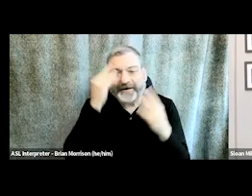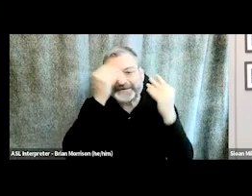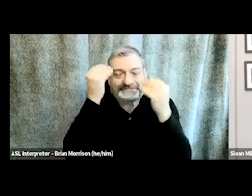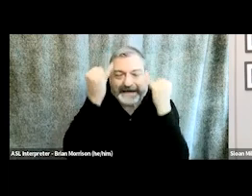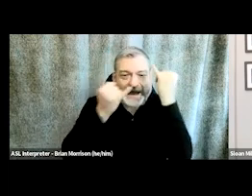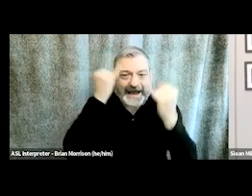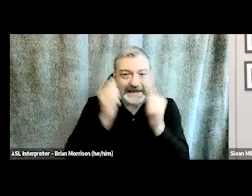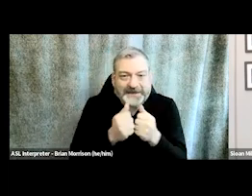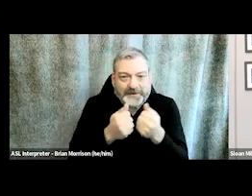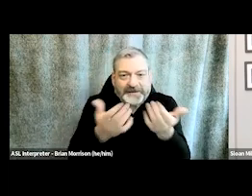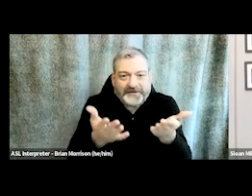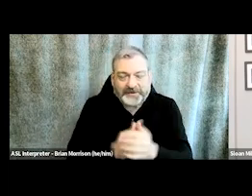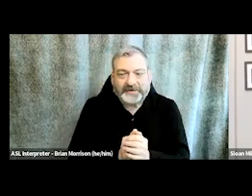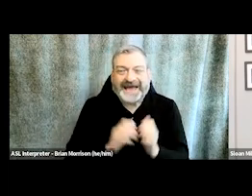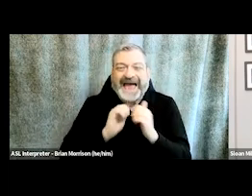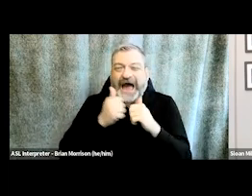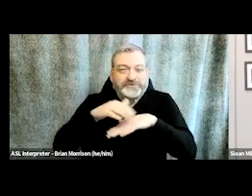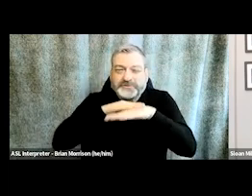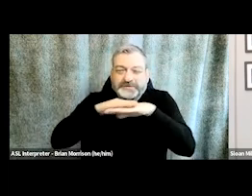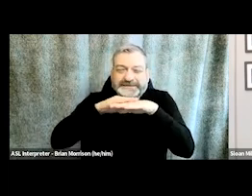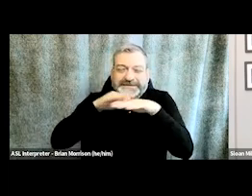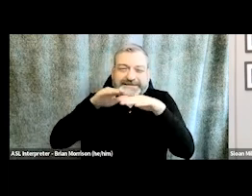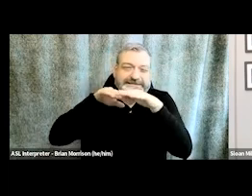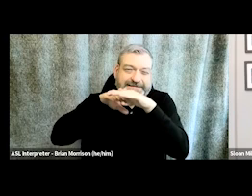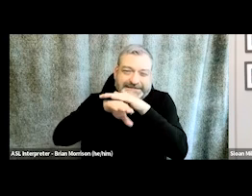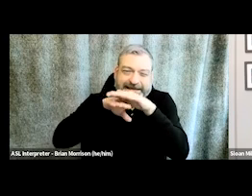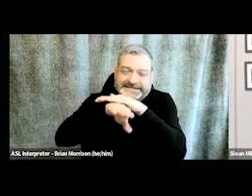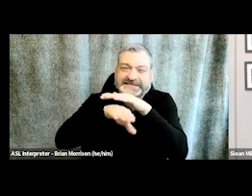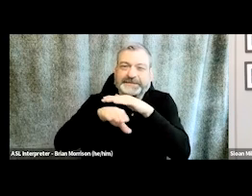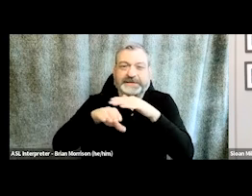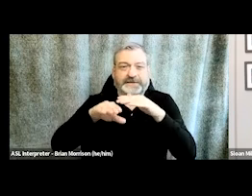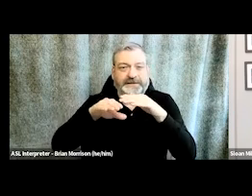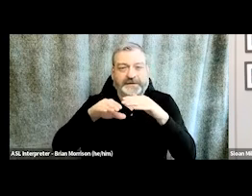introductory action on digital accessibility. We all understand that accessibility